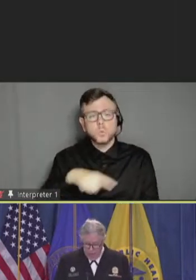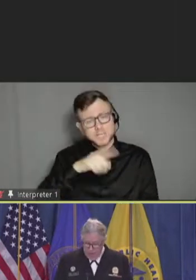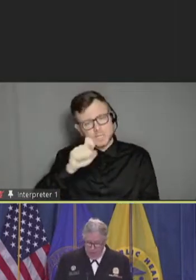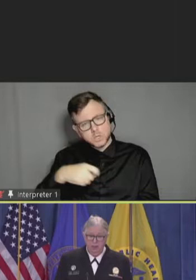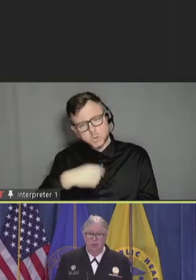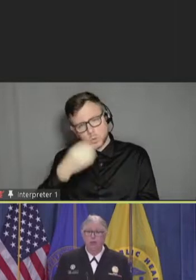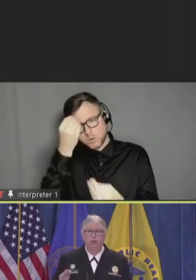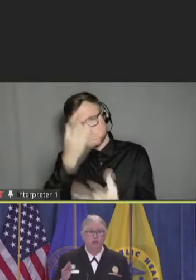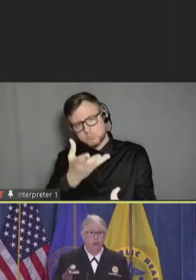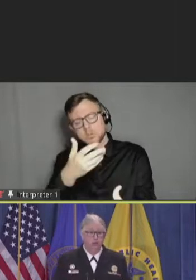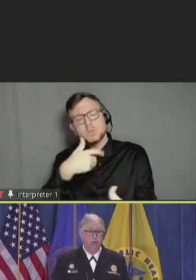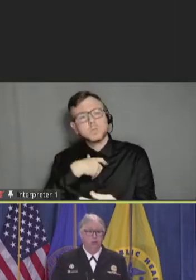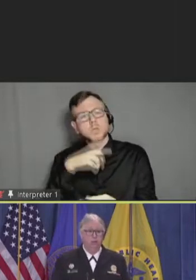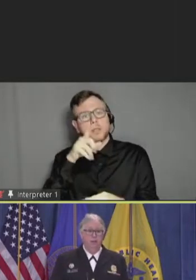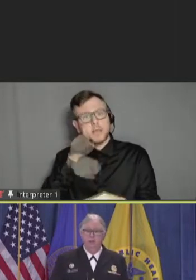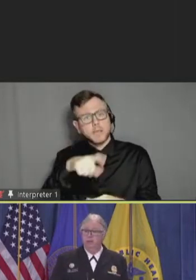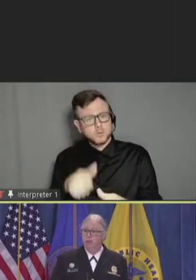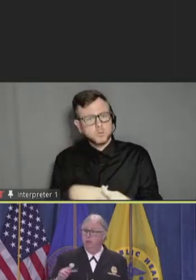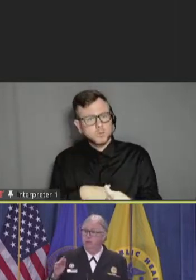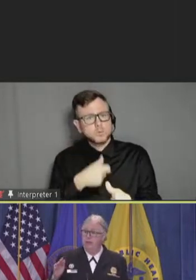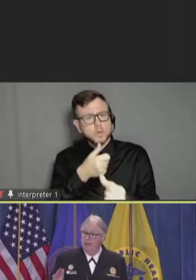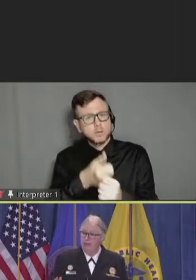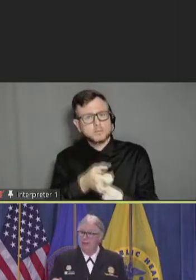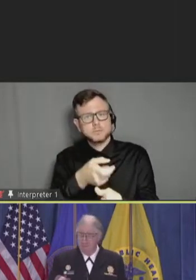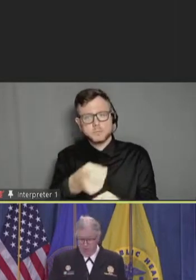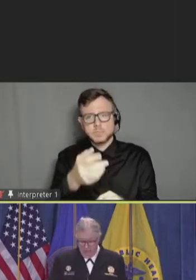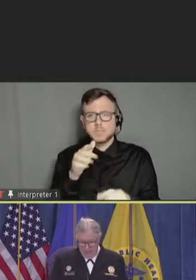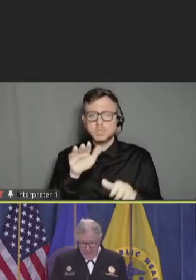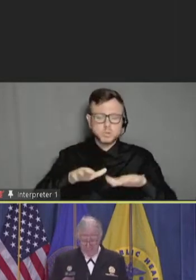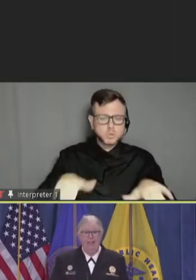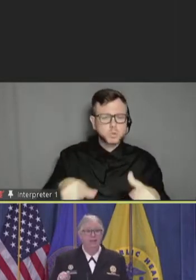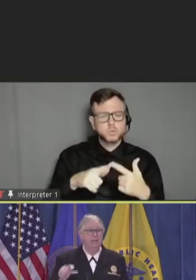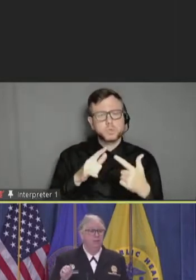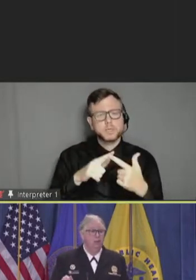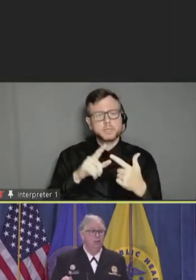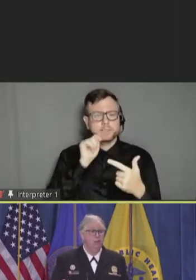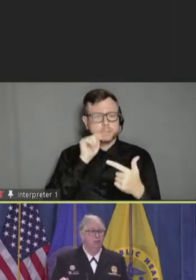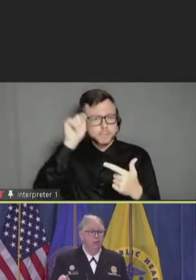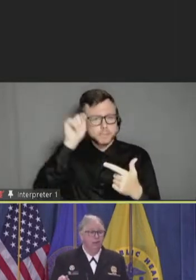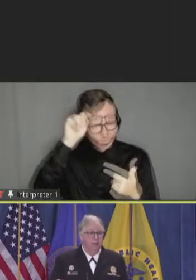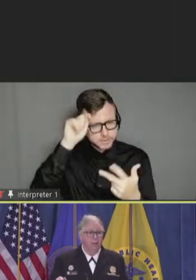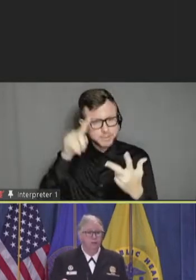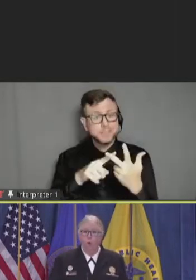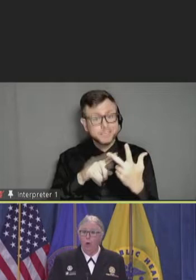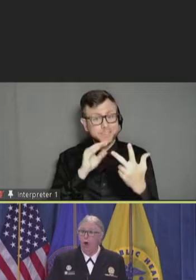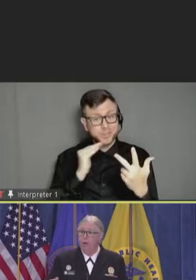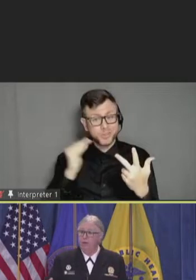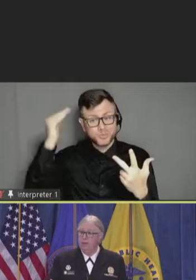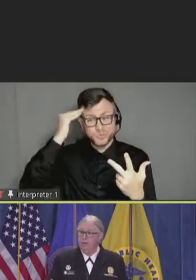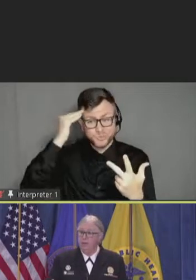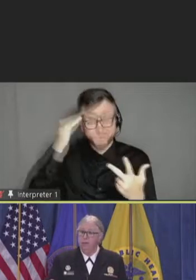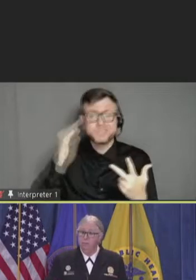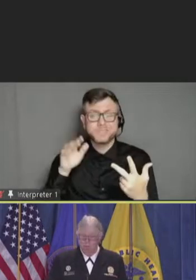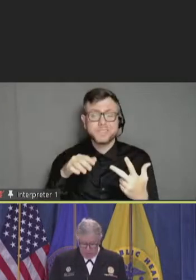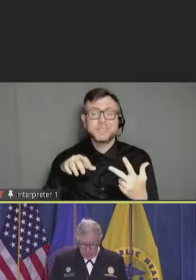And this includes children, this includes adolescents, and this includes adults who all need protection.